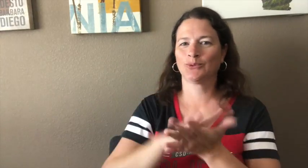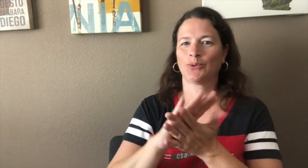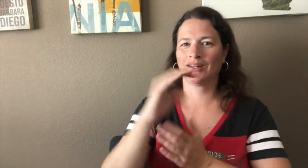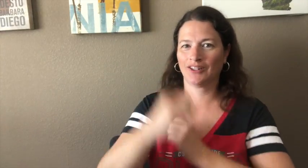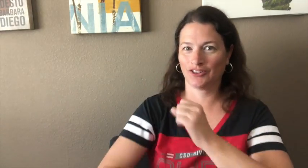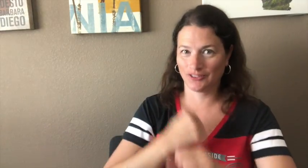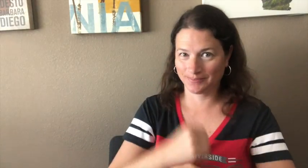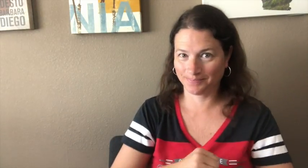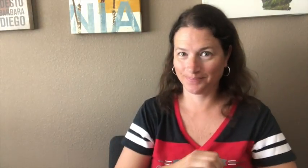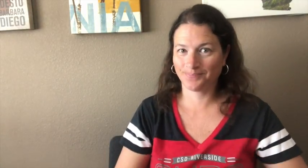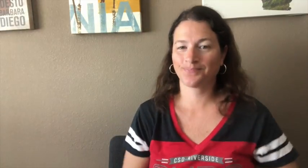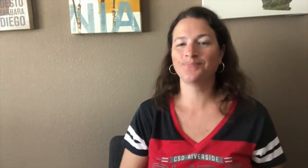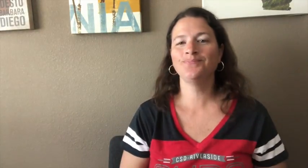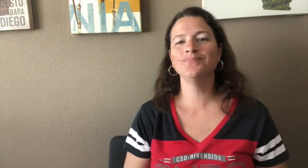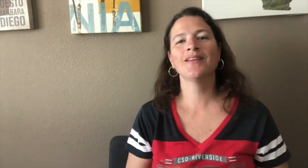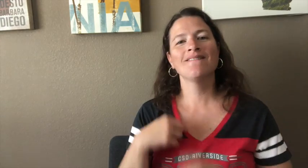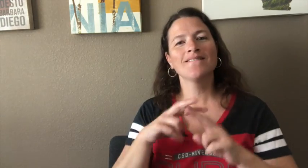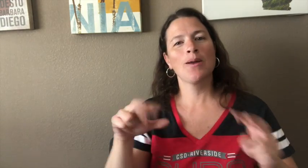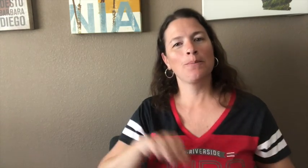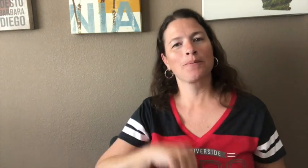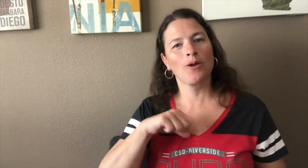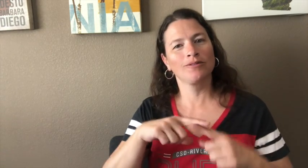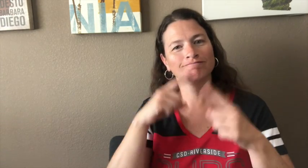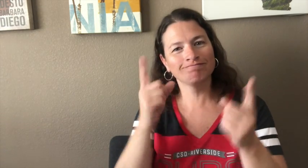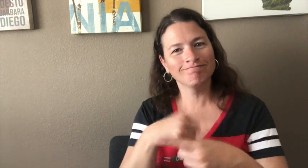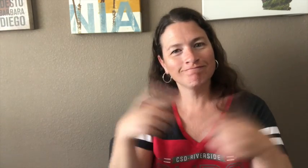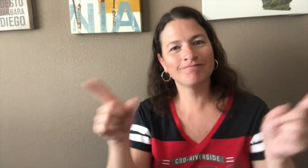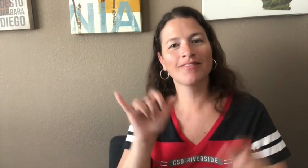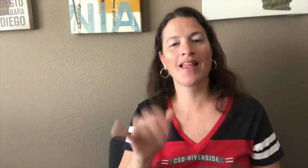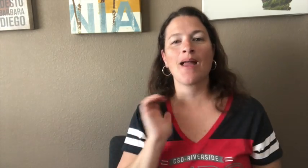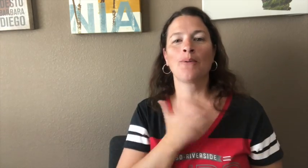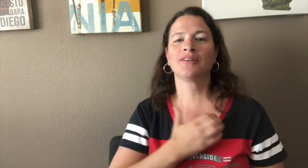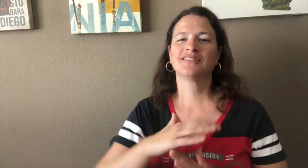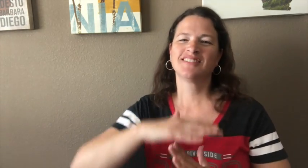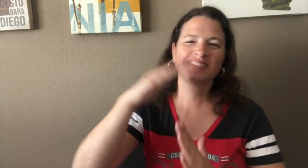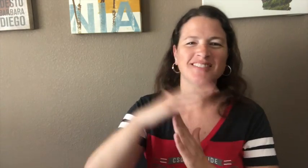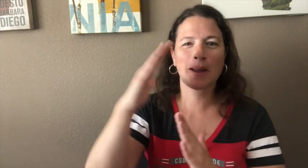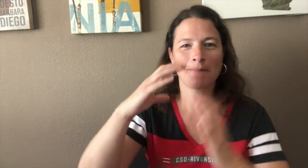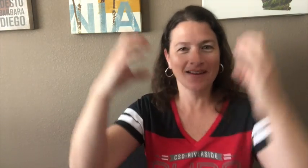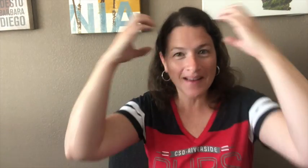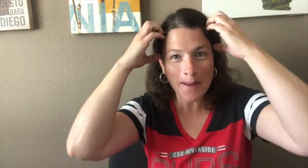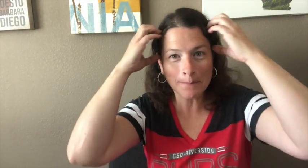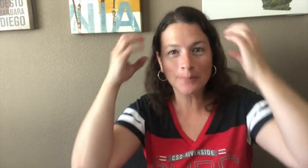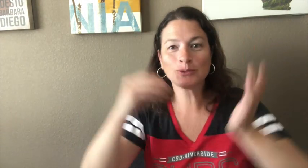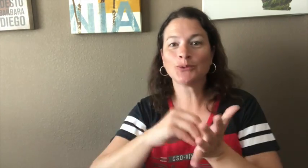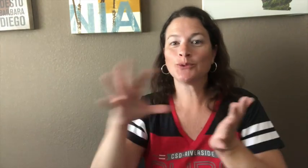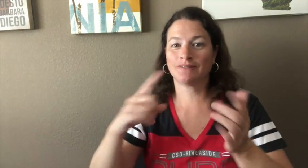Outstanding student. I'm very proud to announce that our